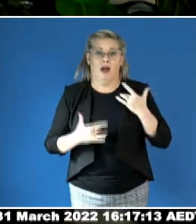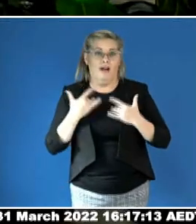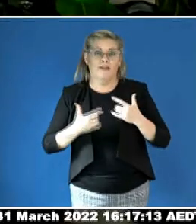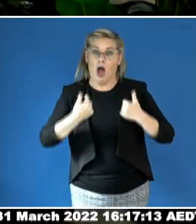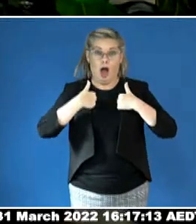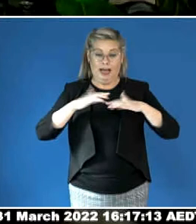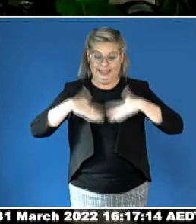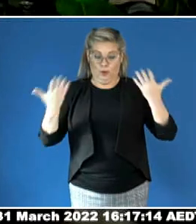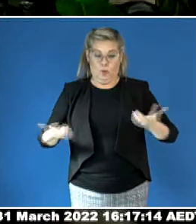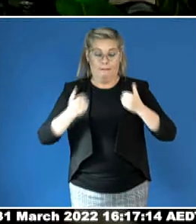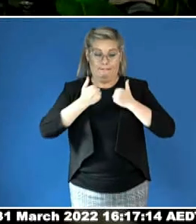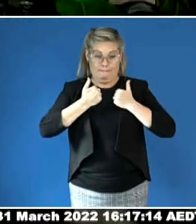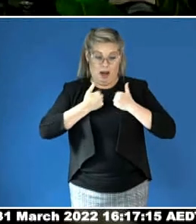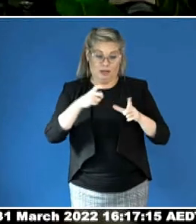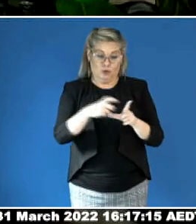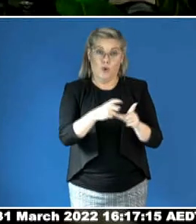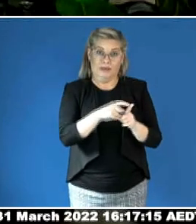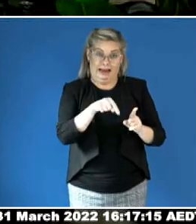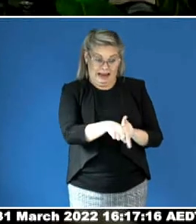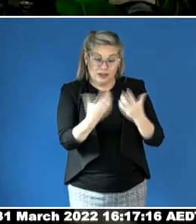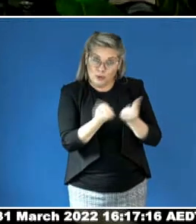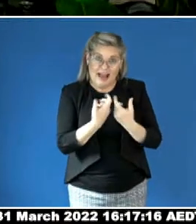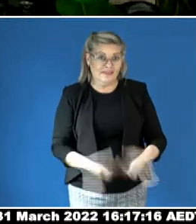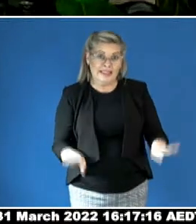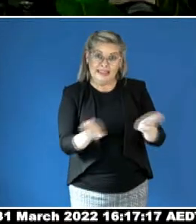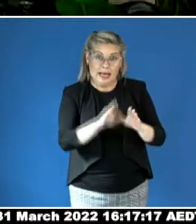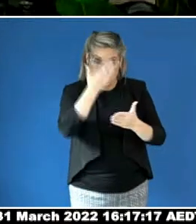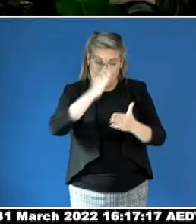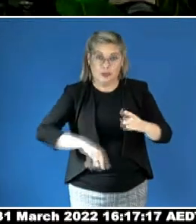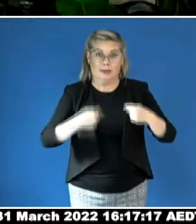autistic woman. She has developed friendships, a sense of pride in her autistic